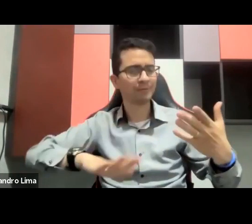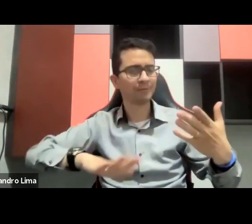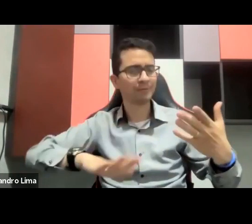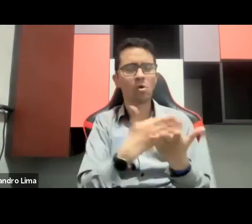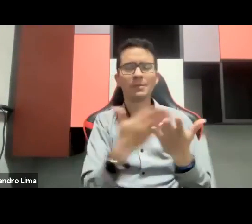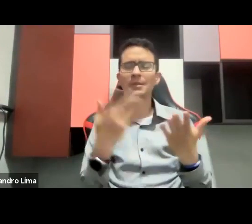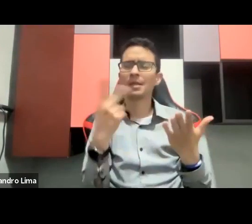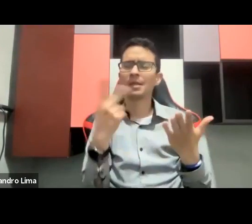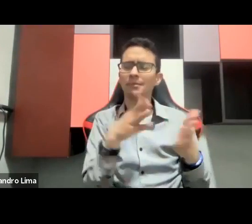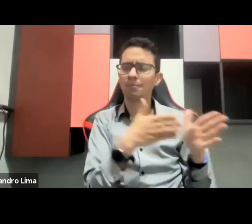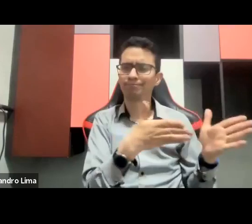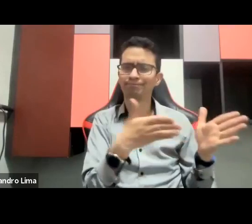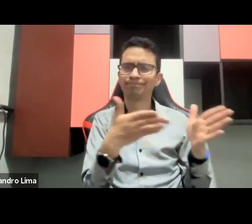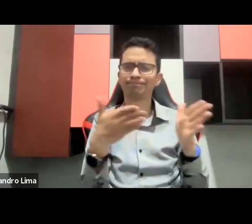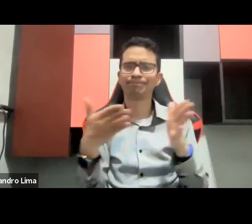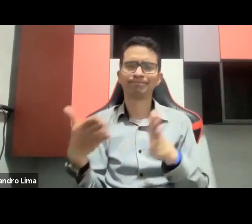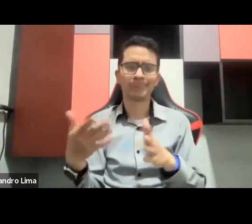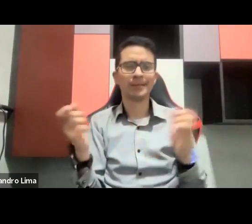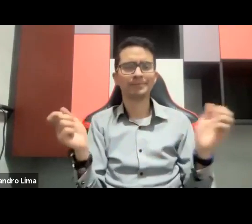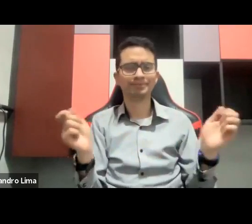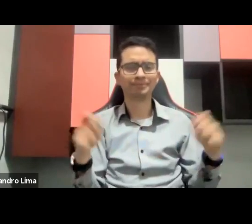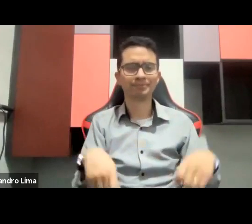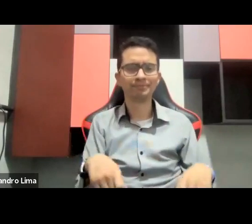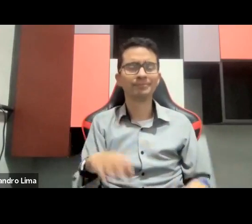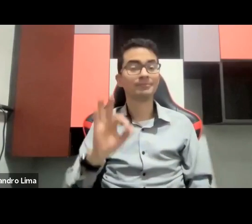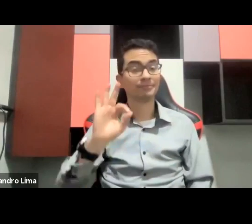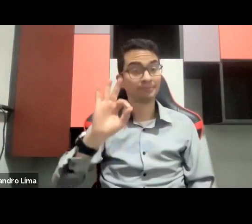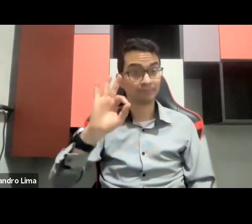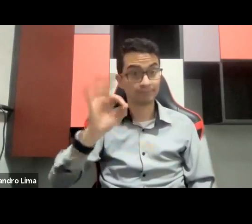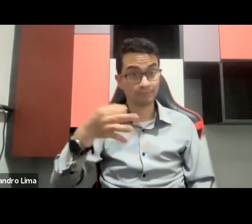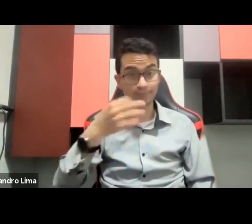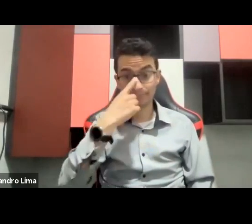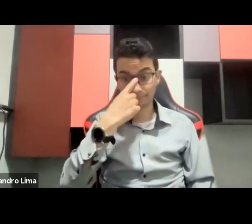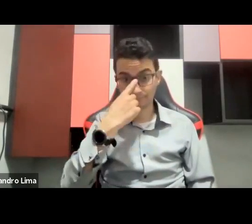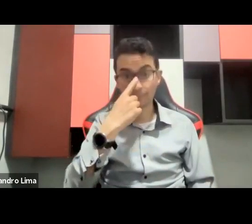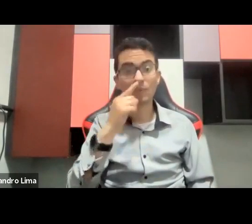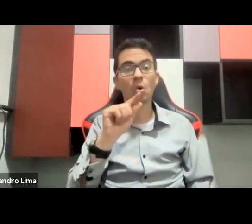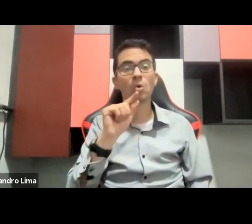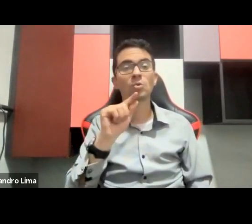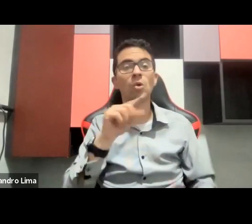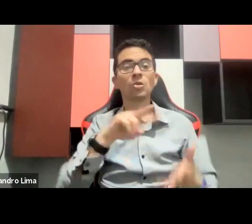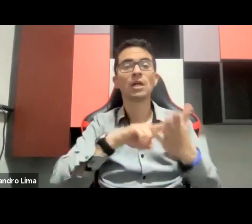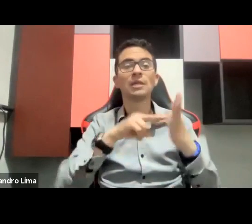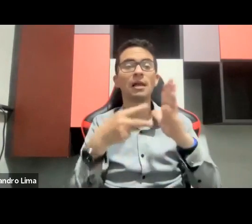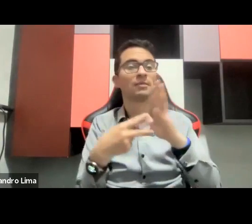for the the Process. ss is to provide ss is to provide a soul you ss is to provide a solution to a